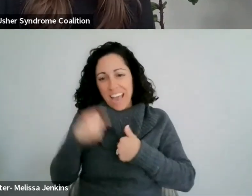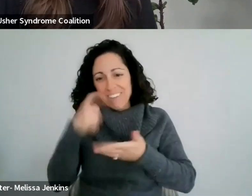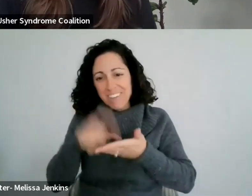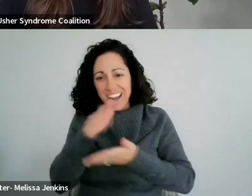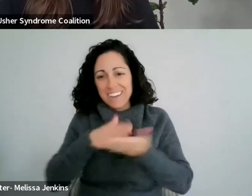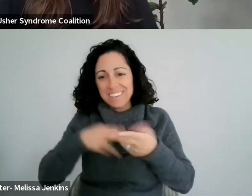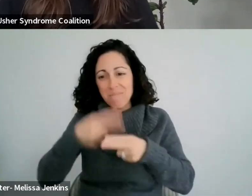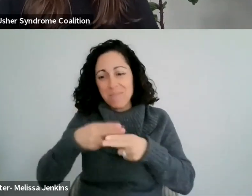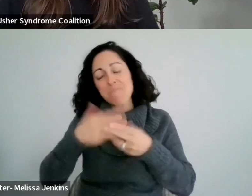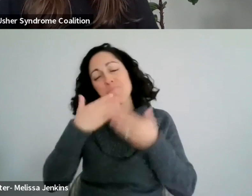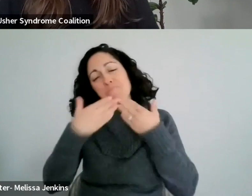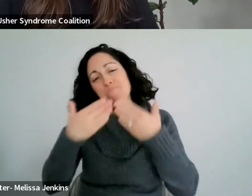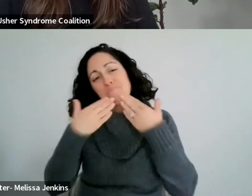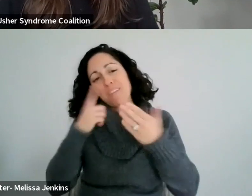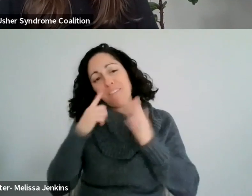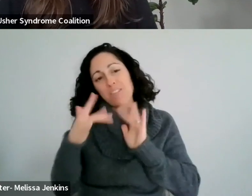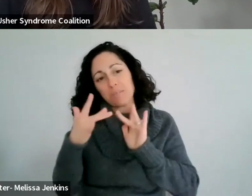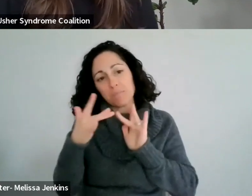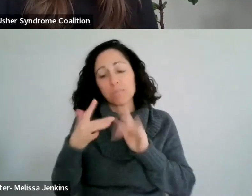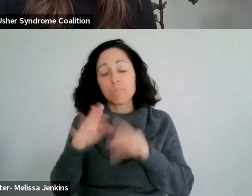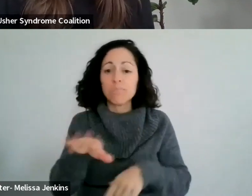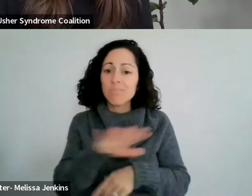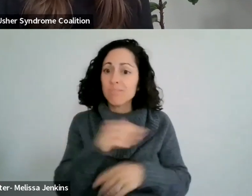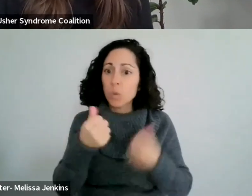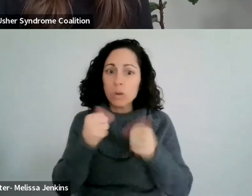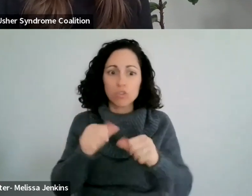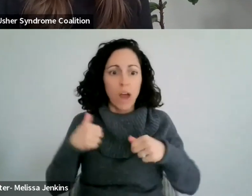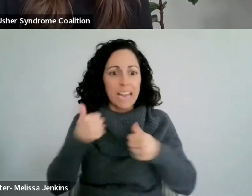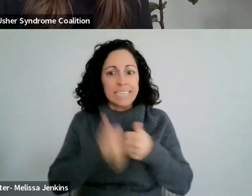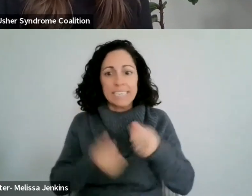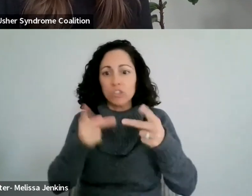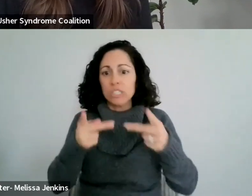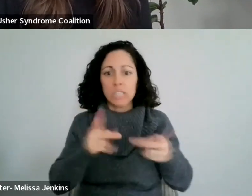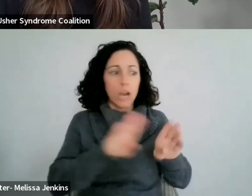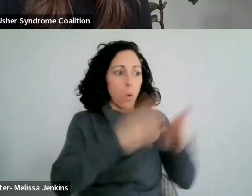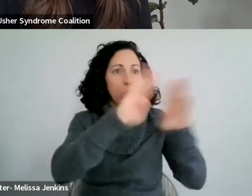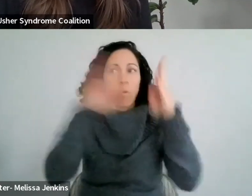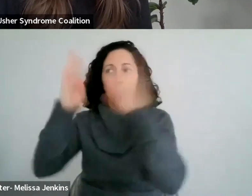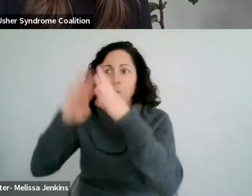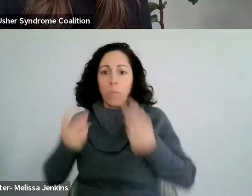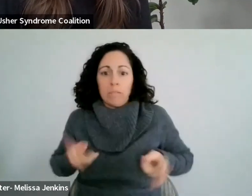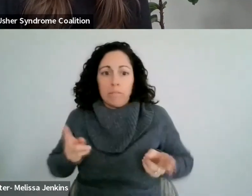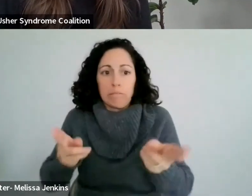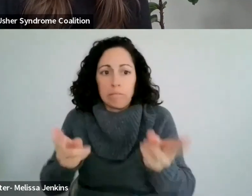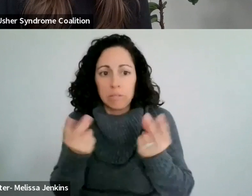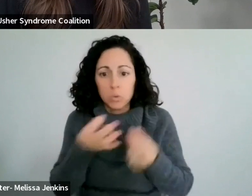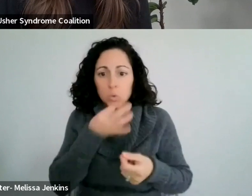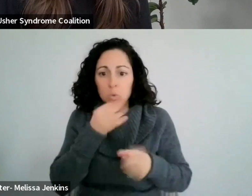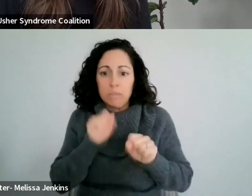It is, we are trying our best to open the sites as quickly as possible, but some are taking, some take a little bit longer than others, which is